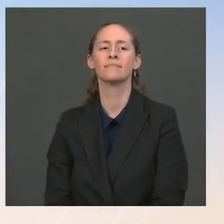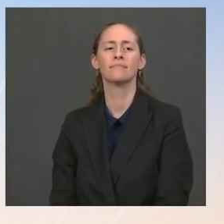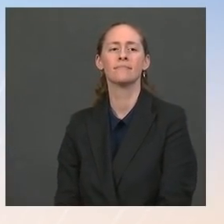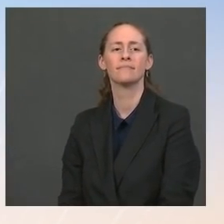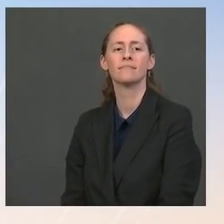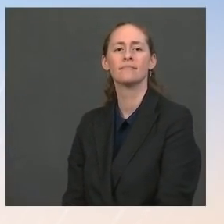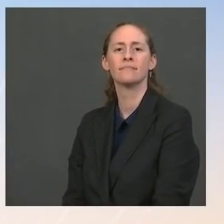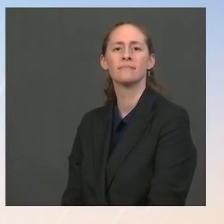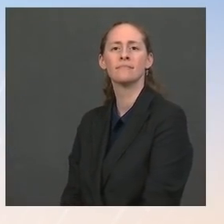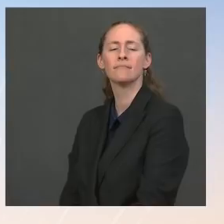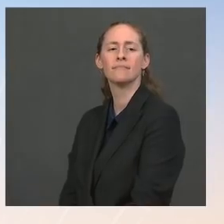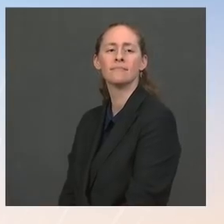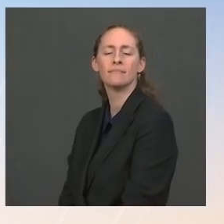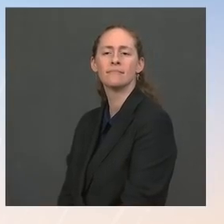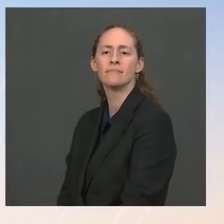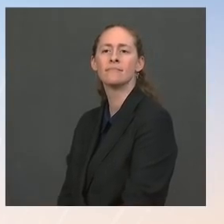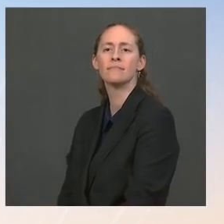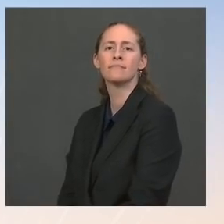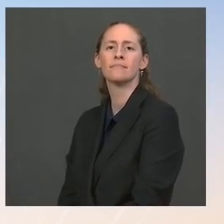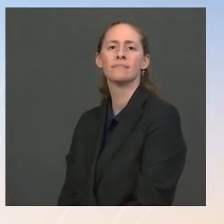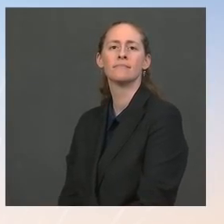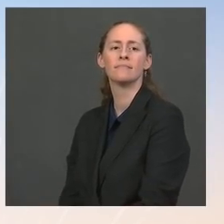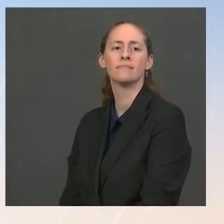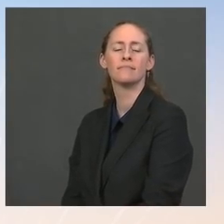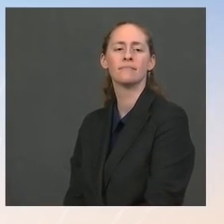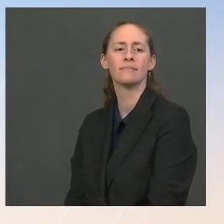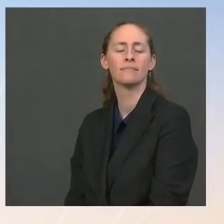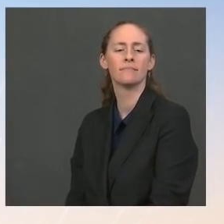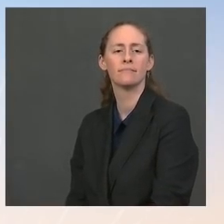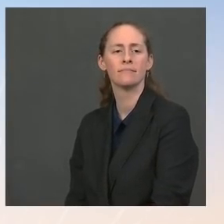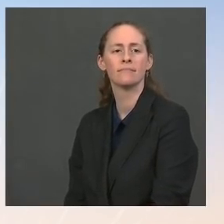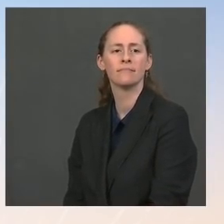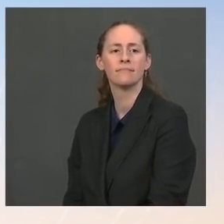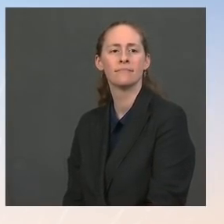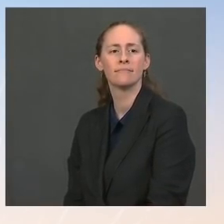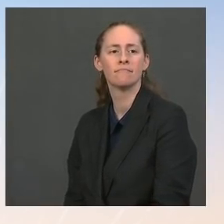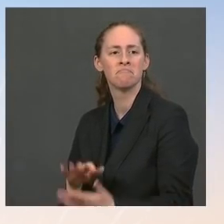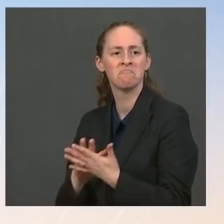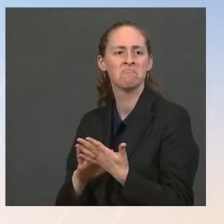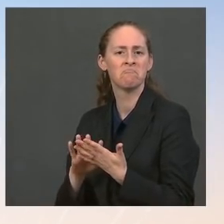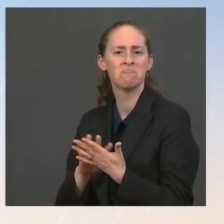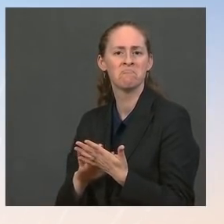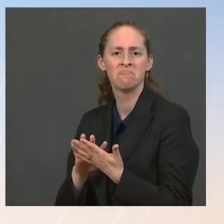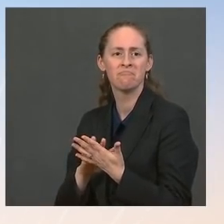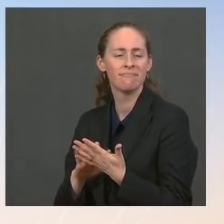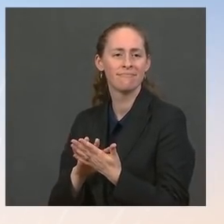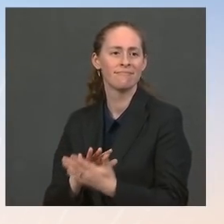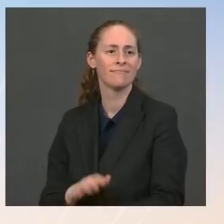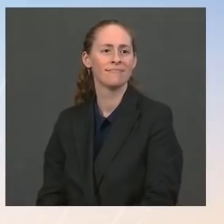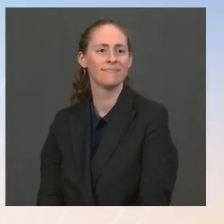and an apology to Anne for cutting in line. So on -- >> Ms. Psaki: Oh, it's okay. We tried to call on Chris, but he's -- The Press: So, on Quad --